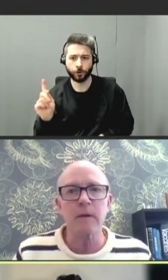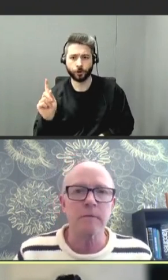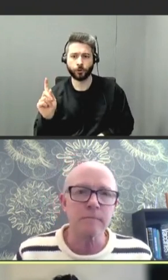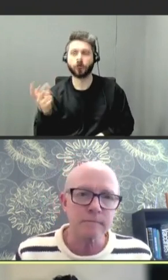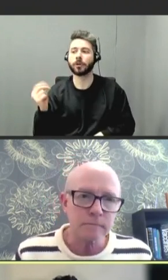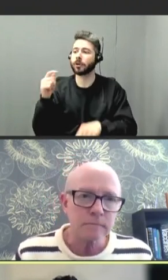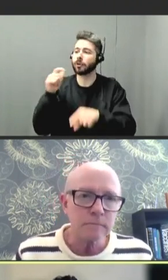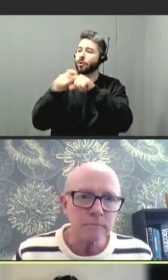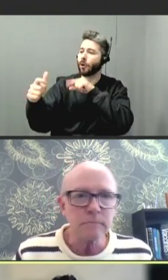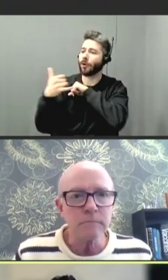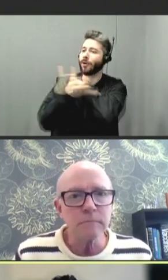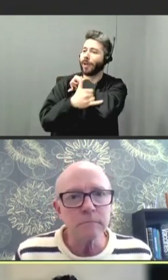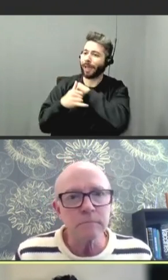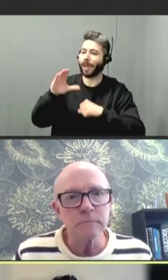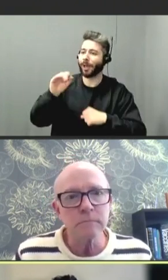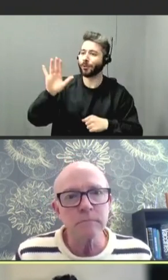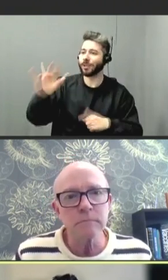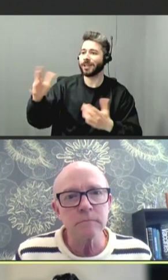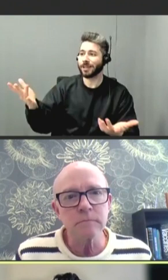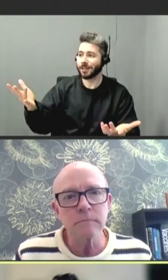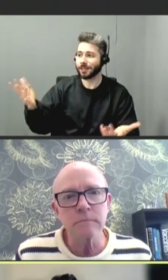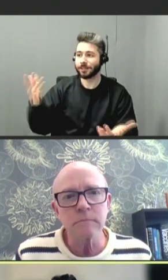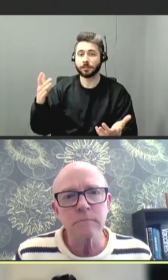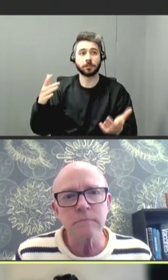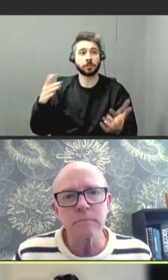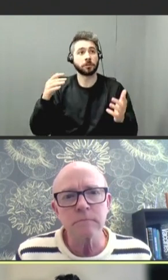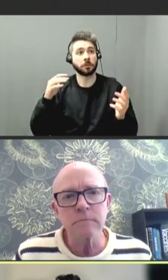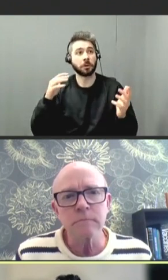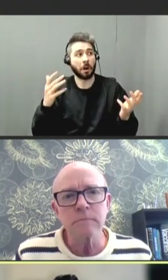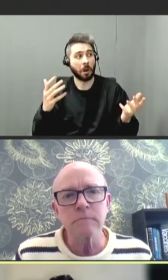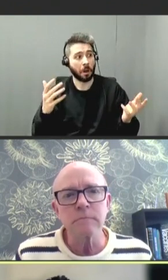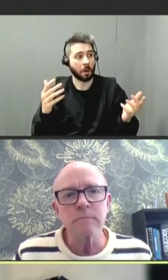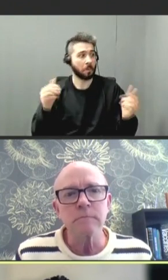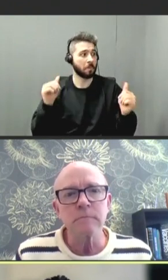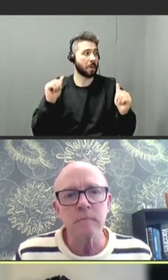county, and he county would say, "They can call and go through kind of the guideline screening,